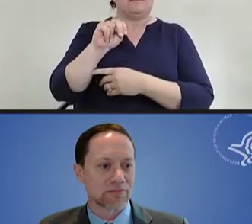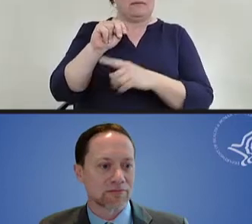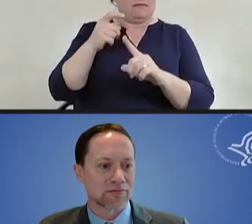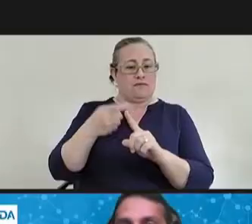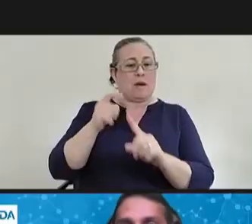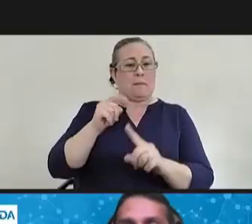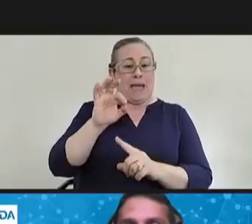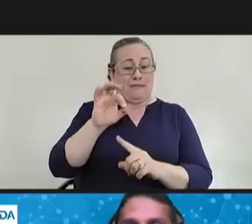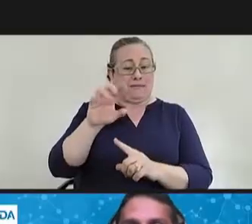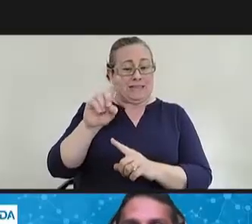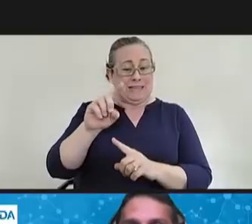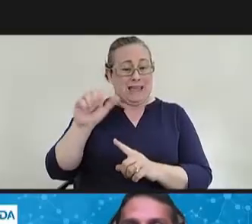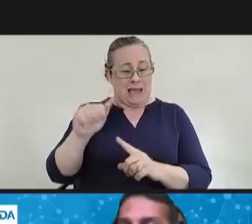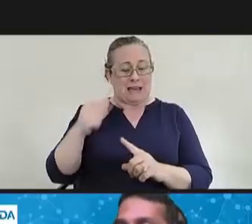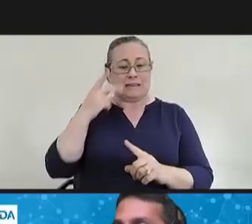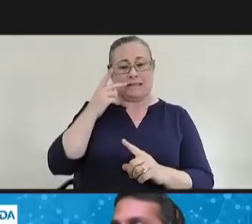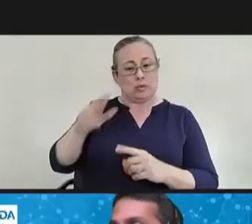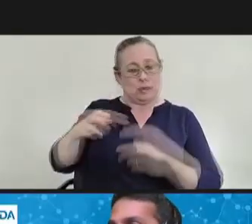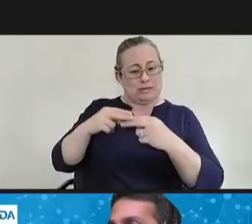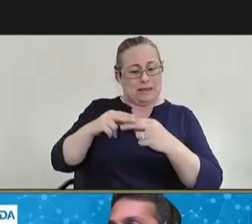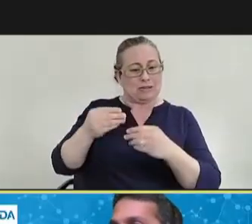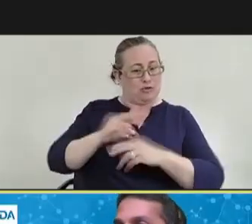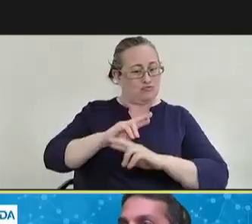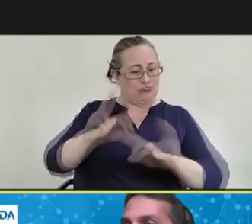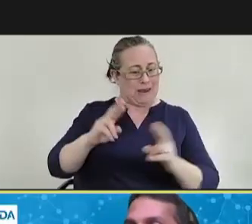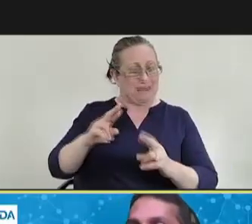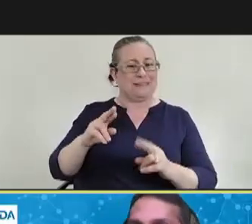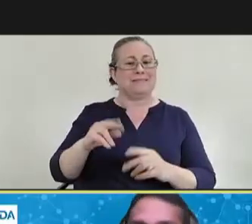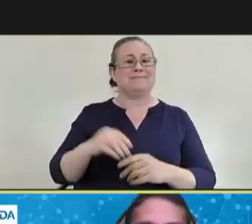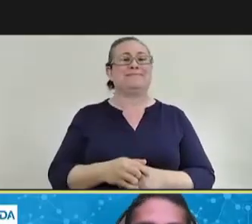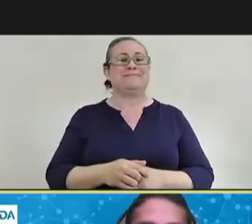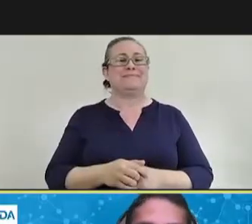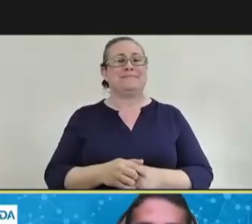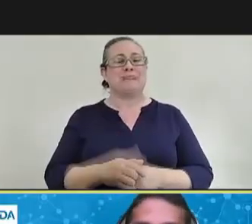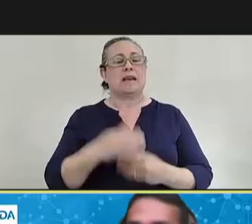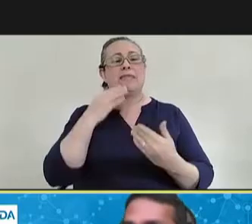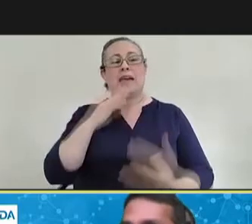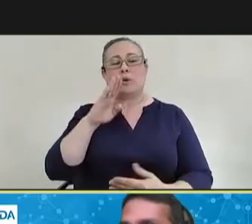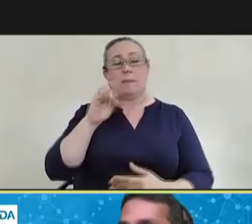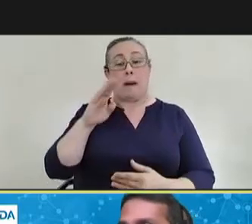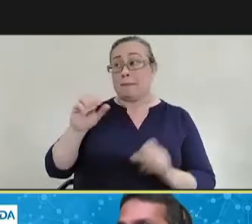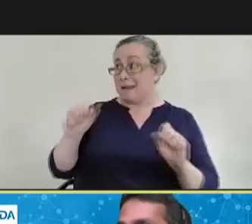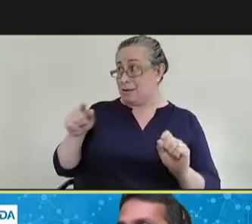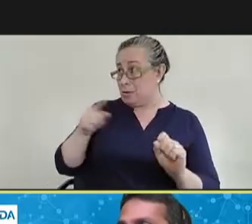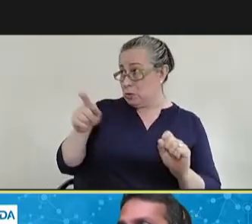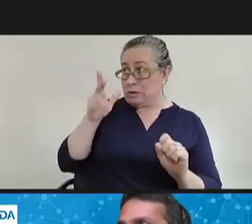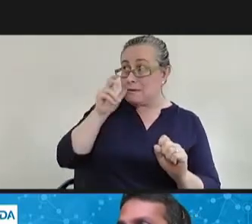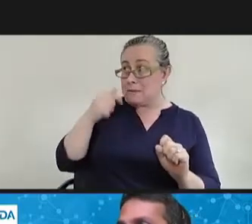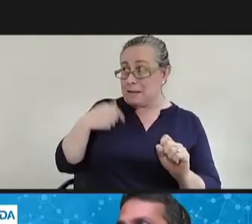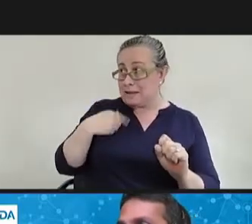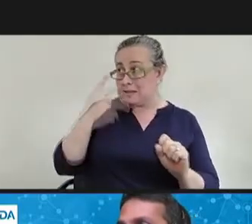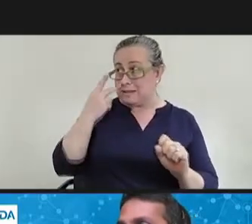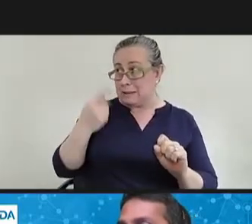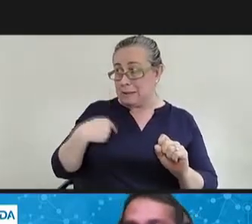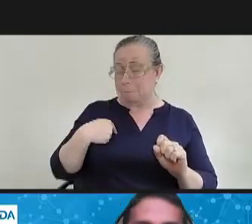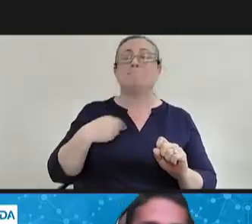Justin Mathew: Thank you, Bob. Can everyone hear me and see me? Robert Hopkins: Yes.